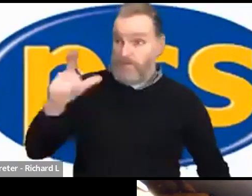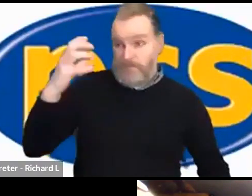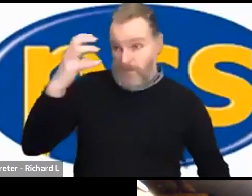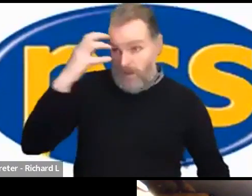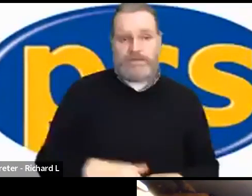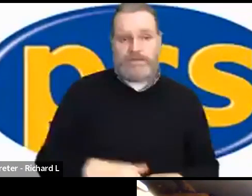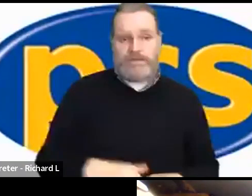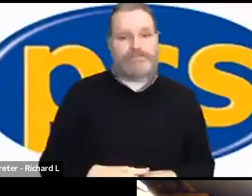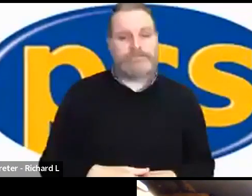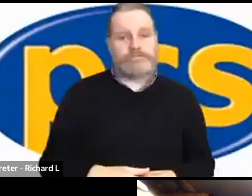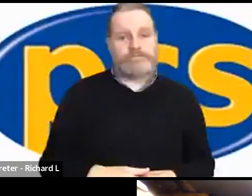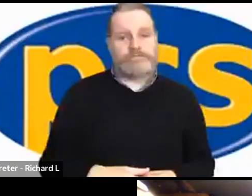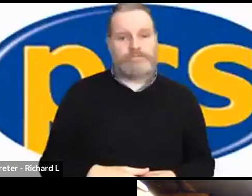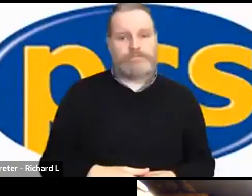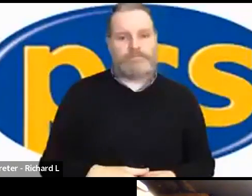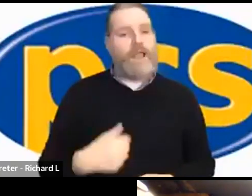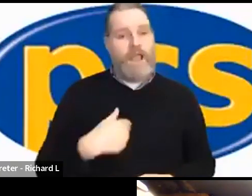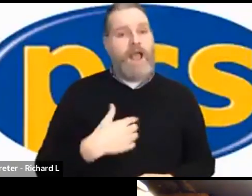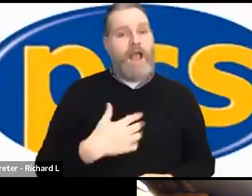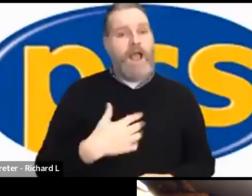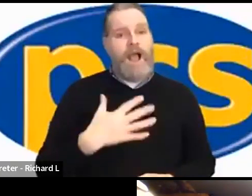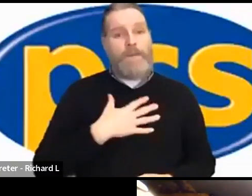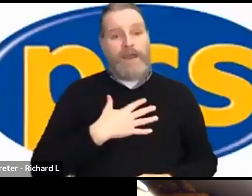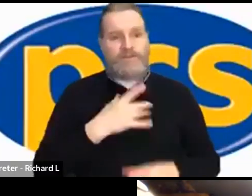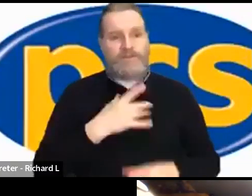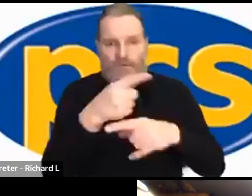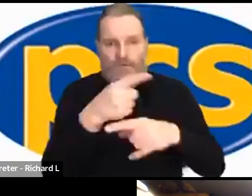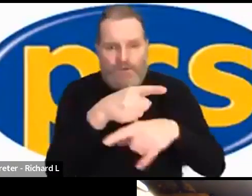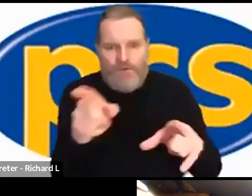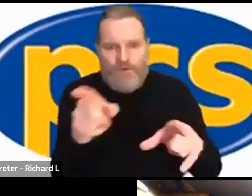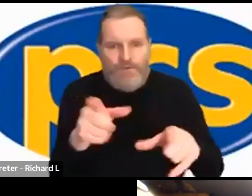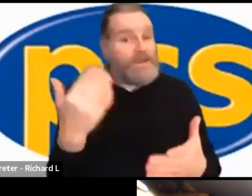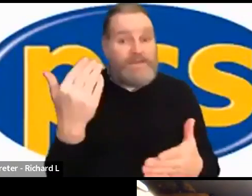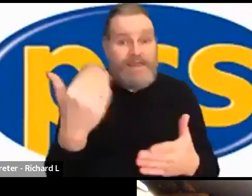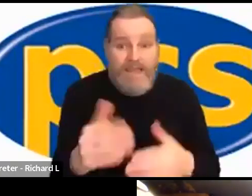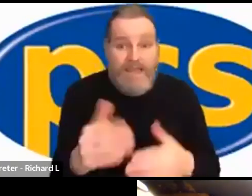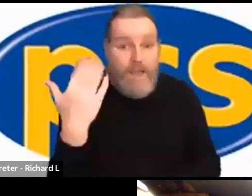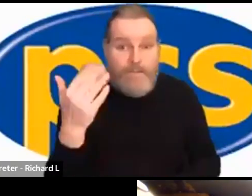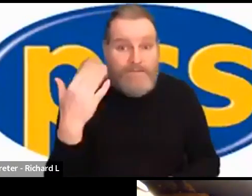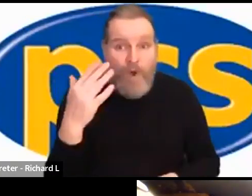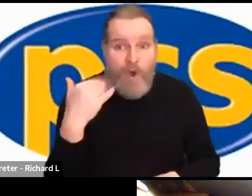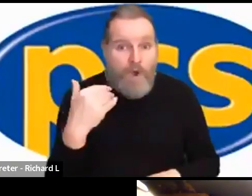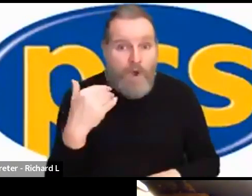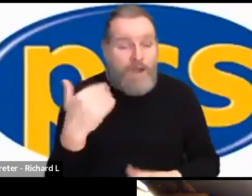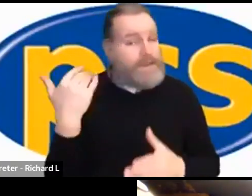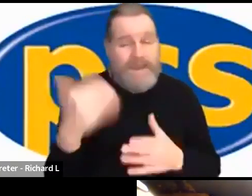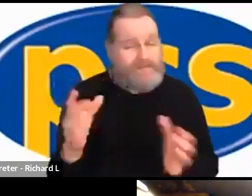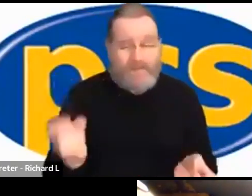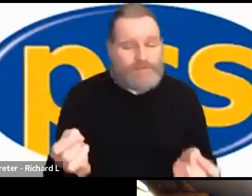expressed. Our case, what I want to do is case, what I want to do is talk to the people who 've never 've never been on strike before 've never been on strike before,